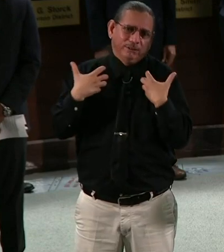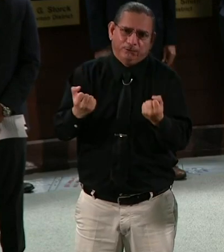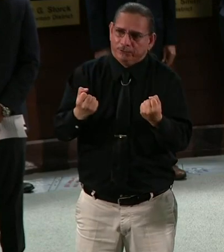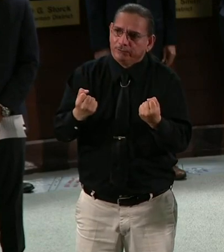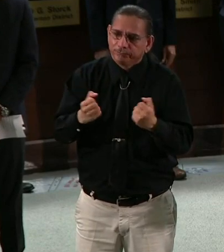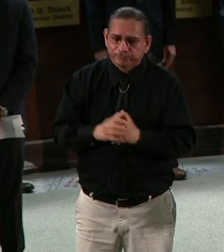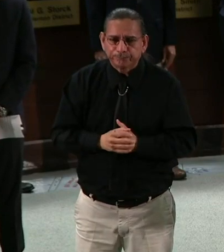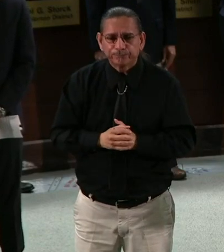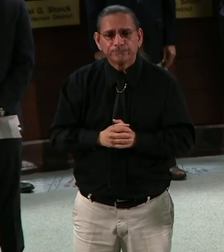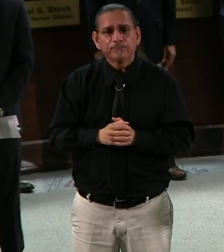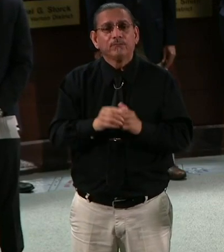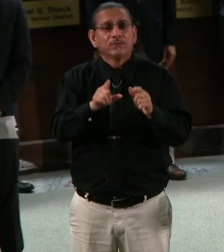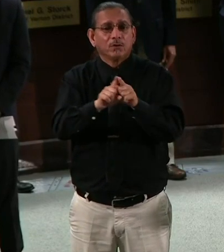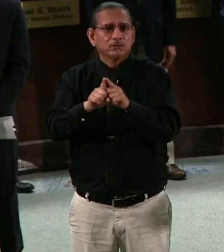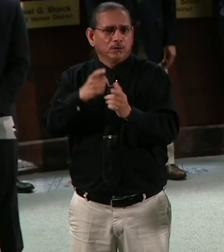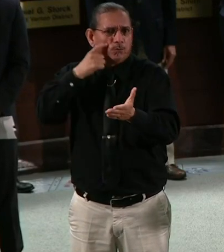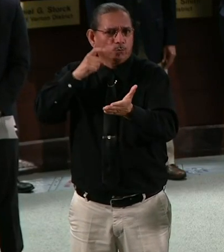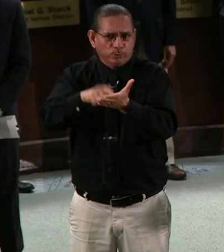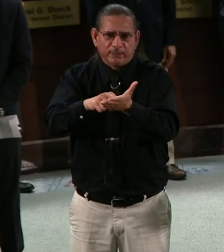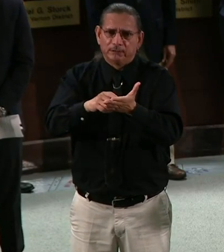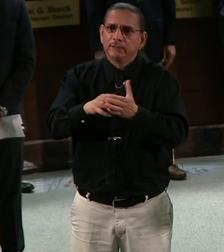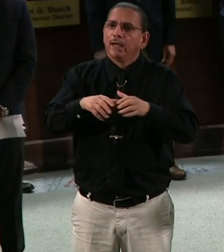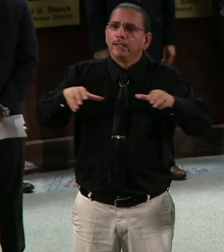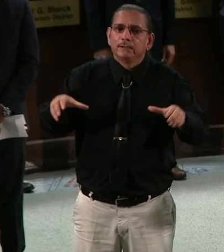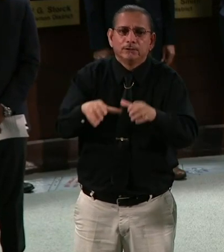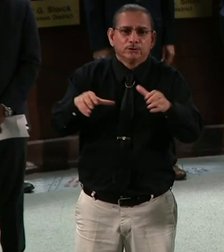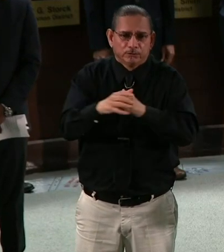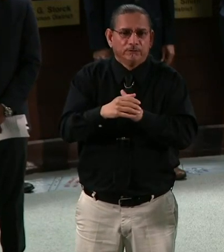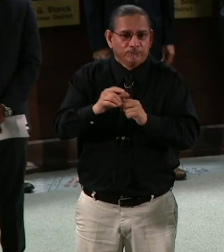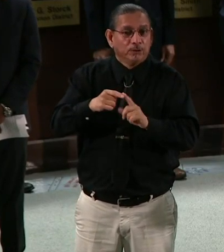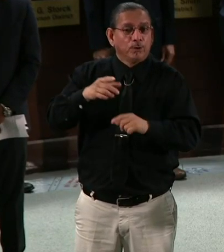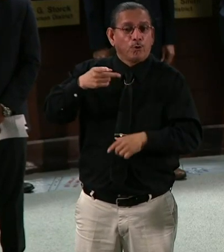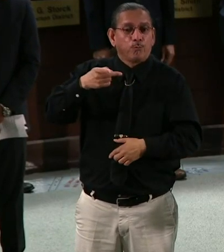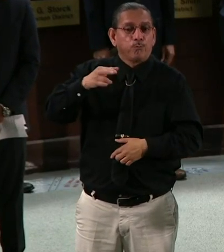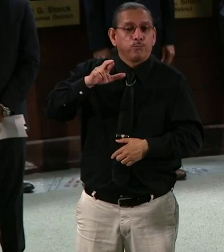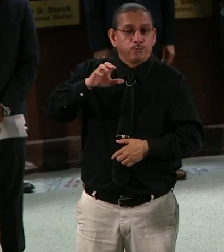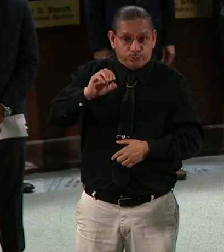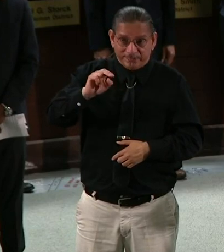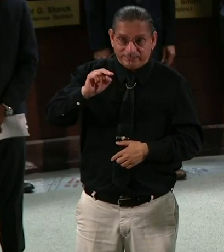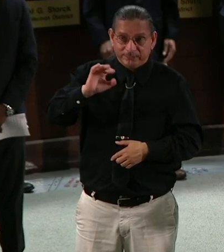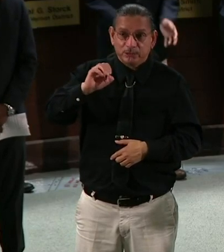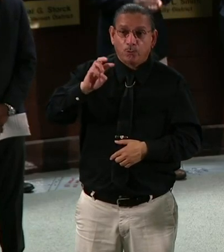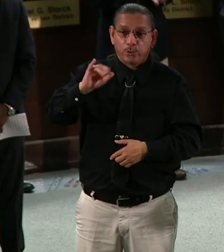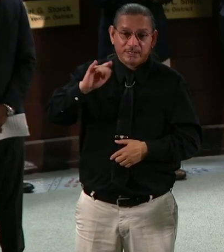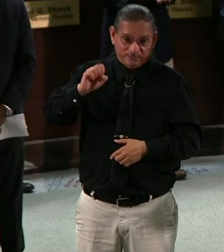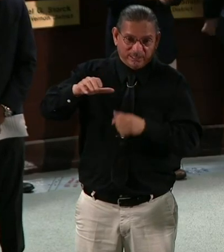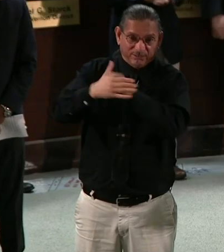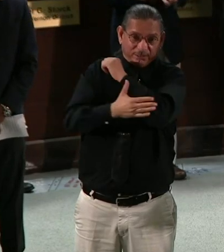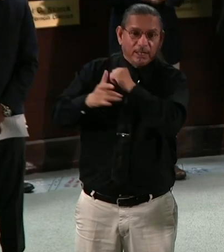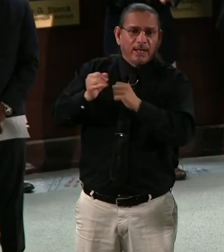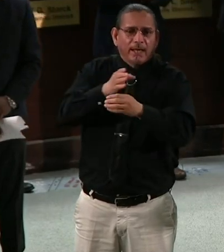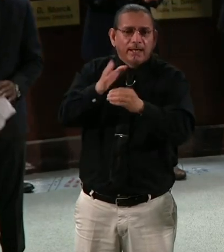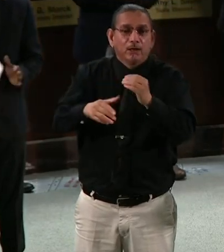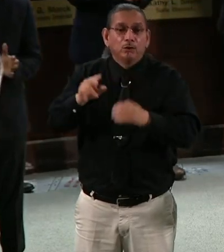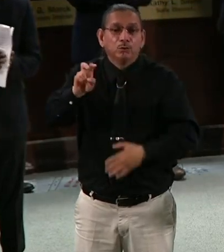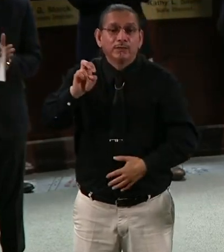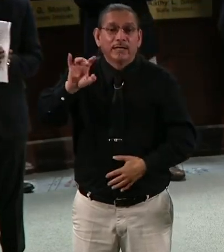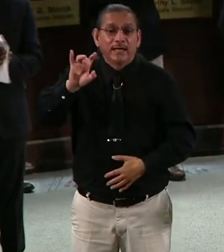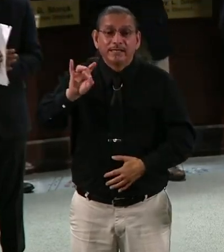HEALTHY. I ALSO WANT TO ACKNOWLEDGE THE ACTION BY PRINCE WILLIAM COUNTY TO END